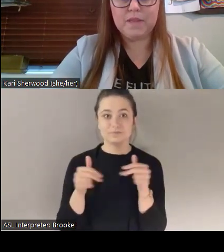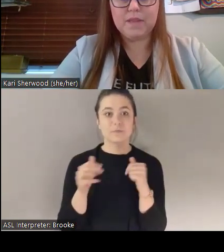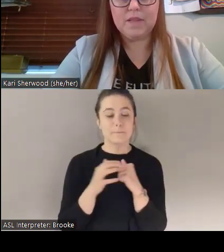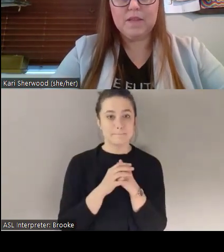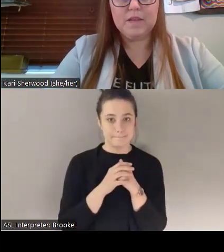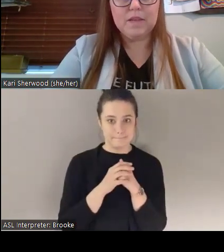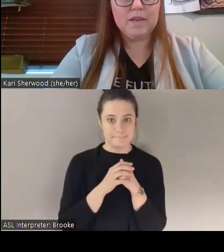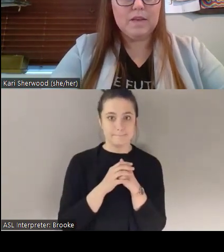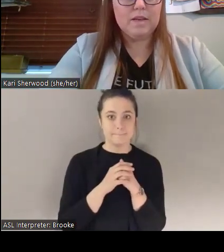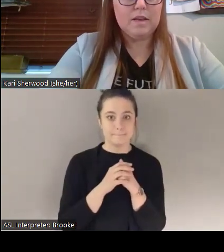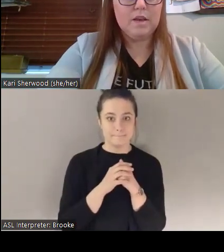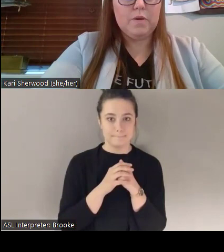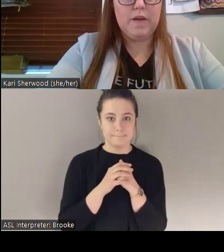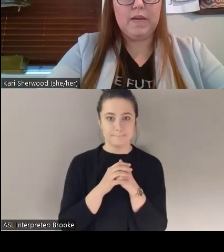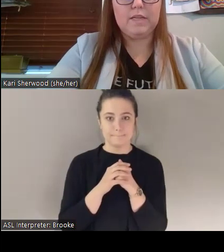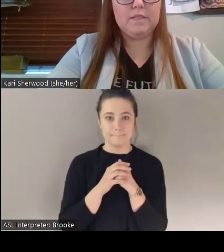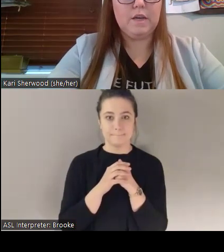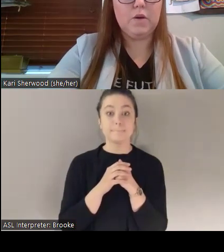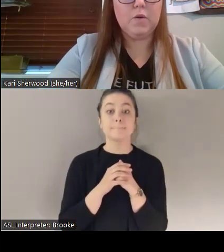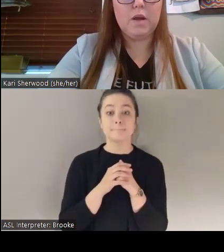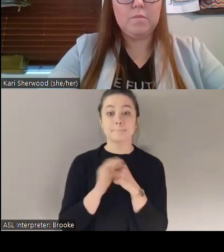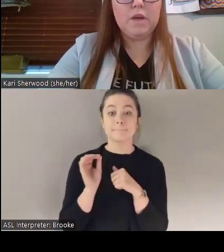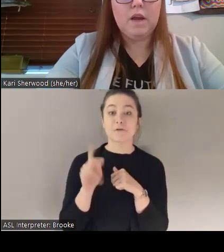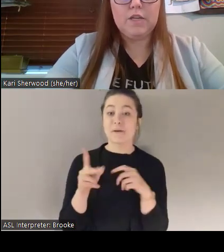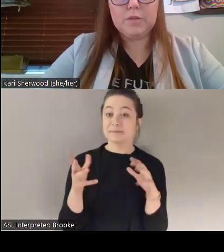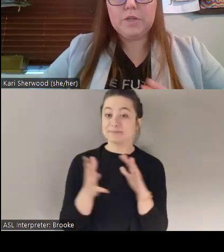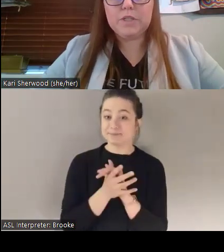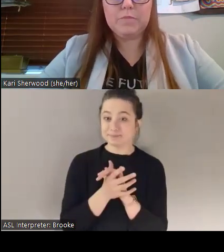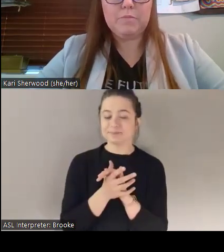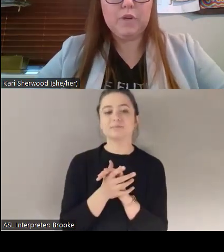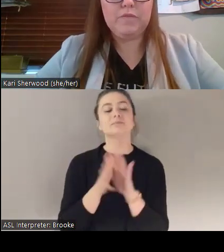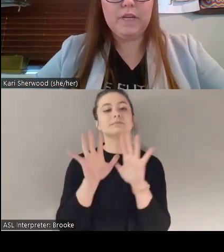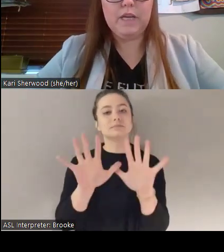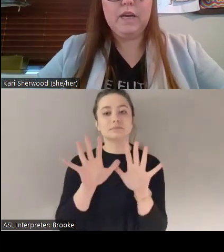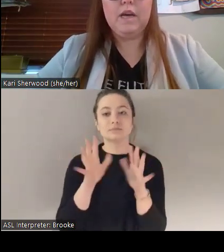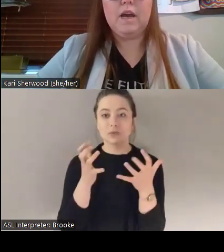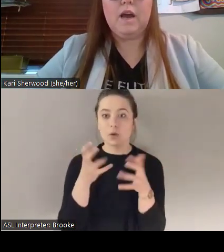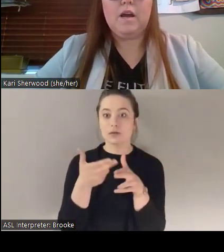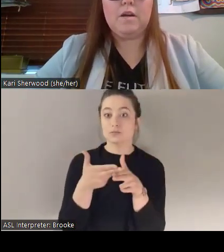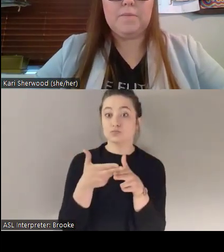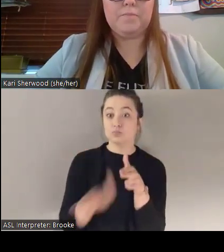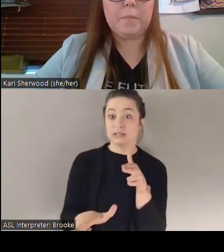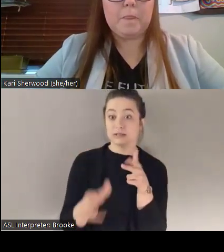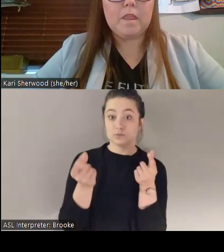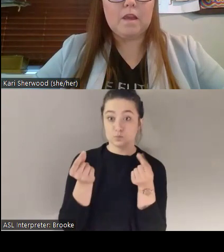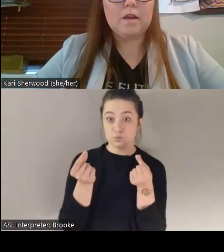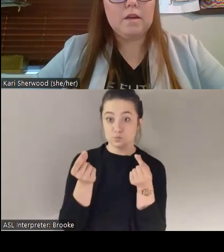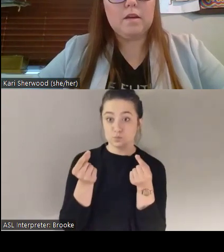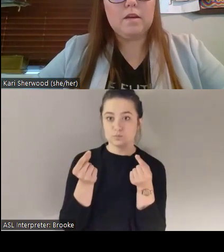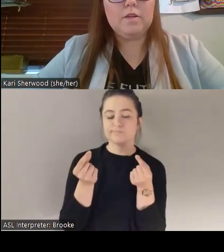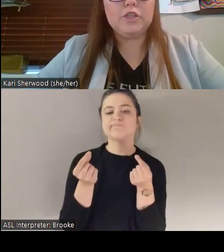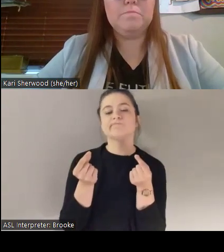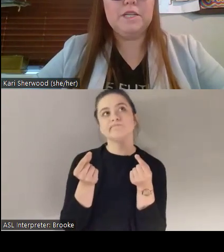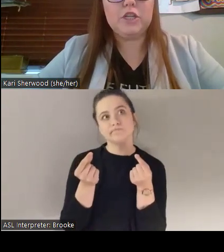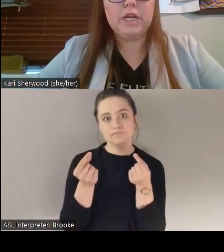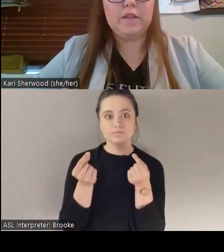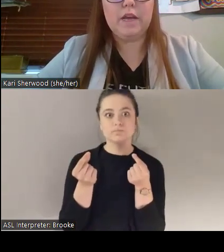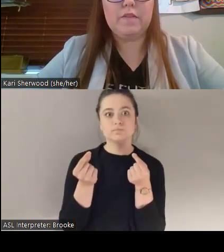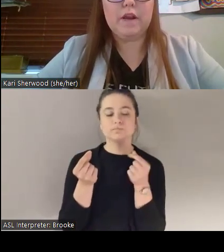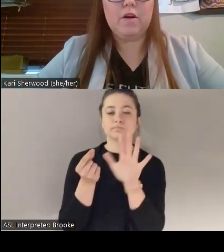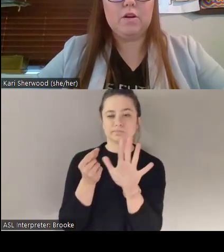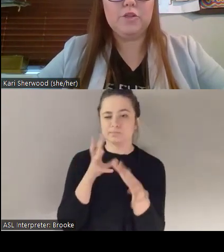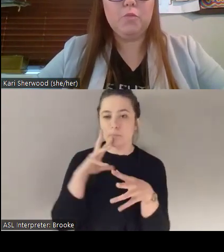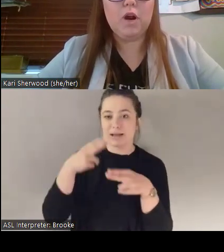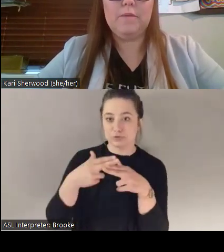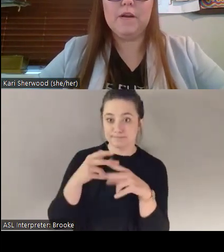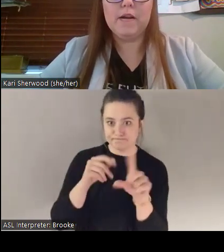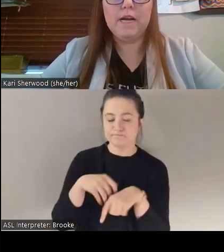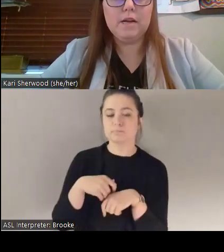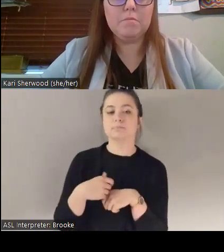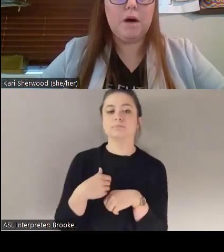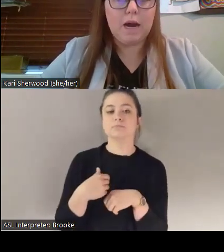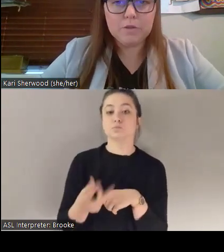Okay. So I just want to start by briefly just mentioning that there are two primary models